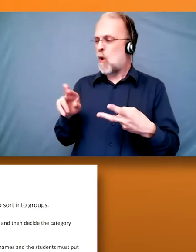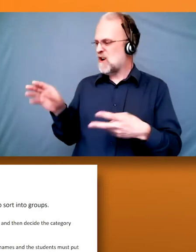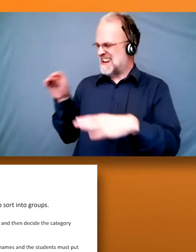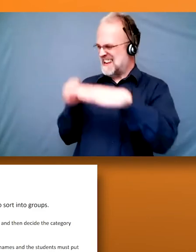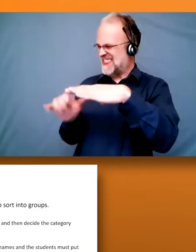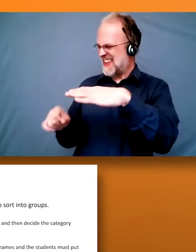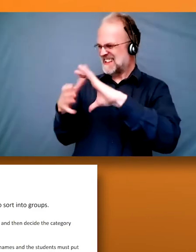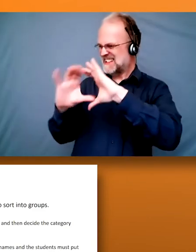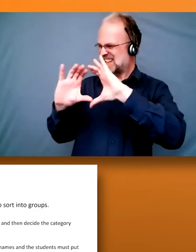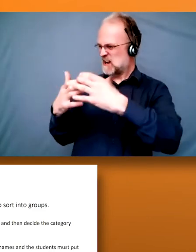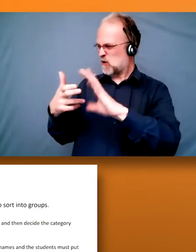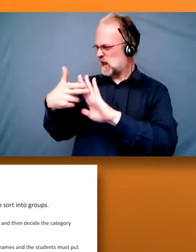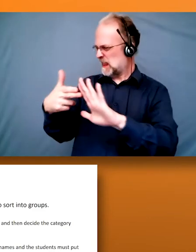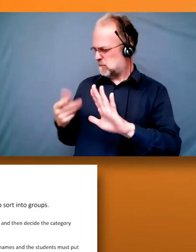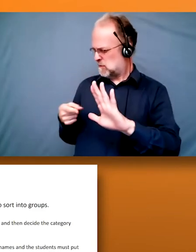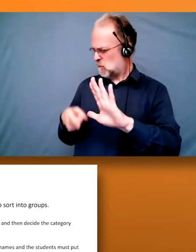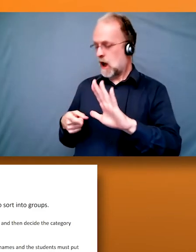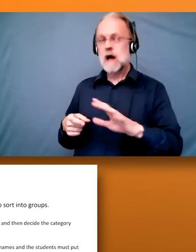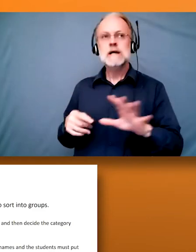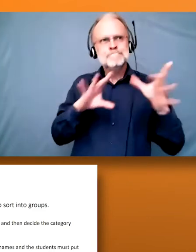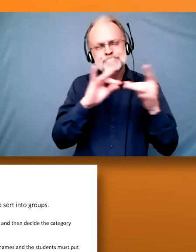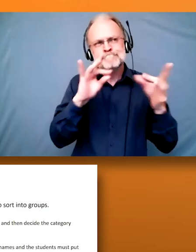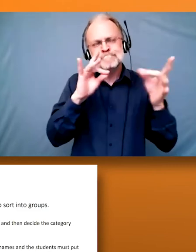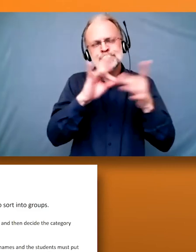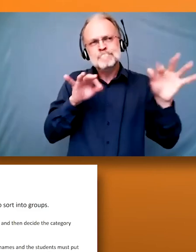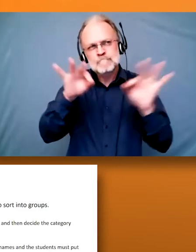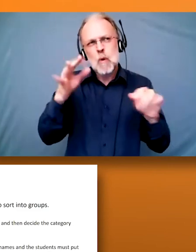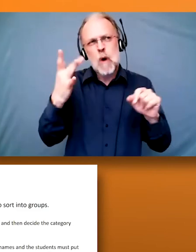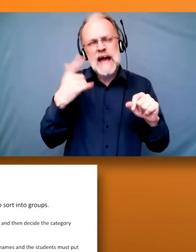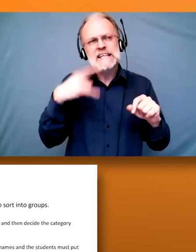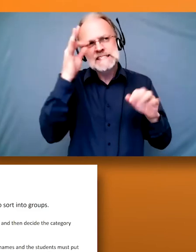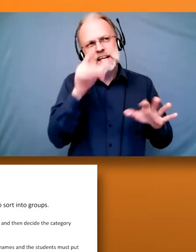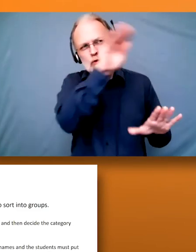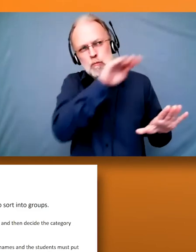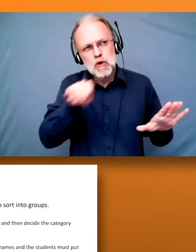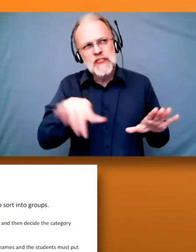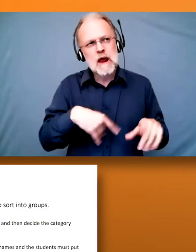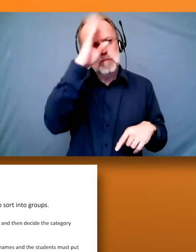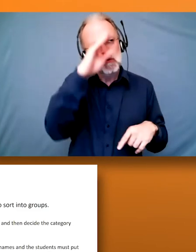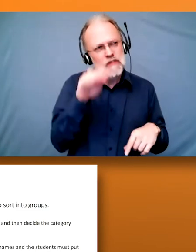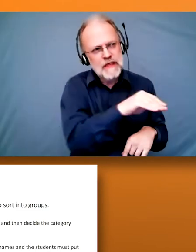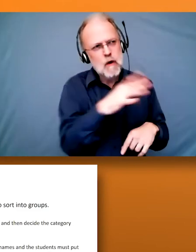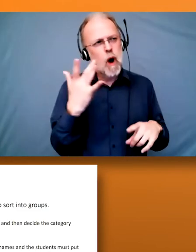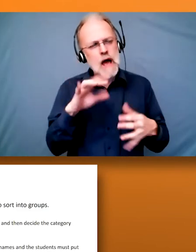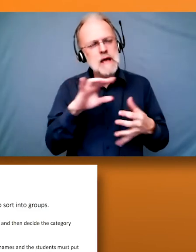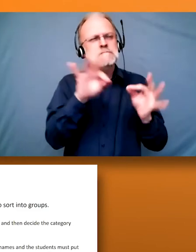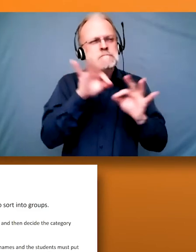in this particular category? So they can tell you, and when they're telling you why they made those choices, that's where you can see either